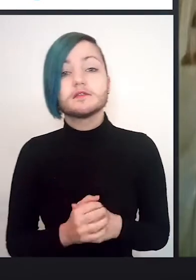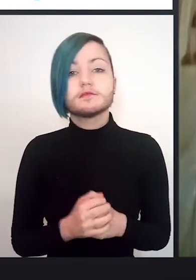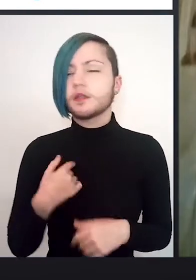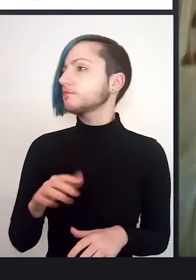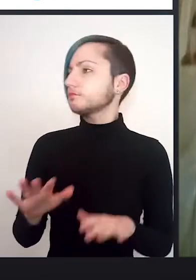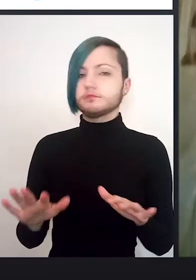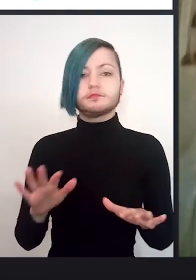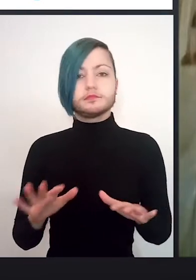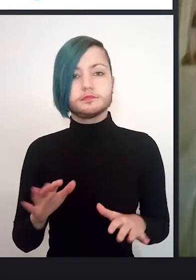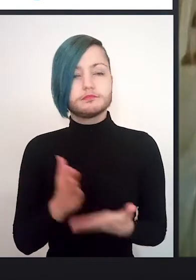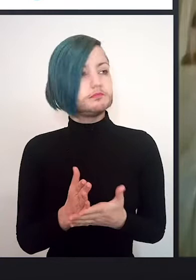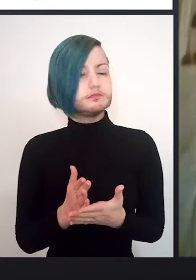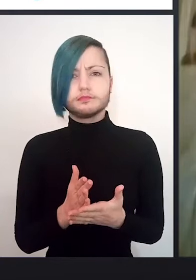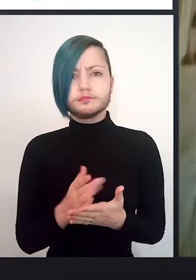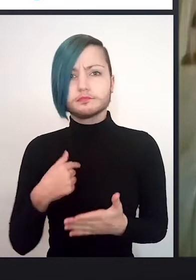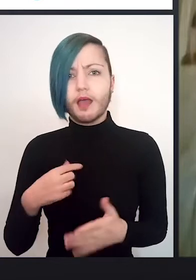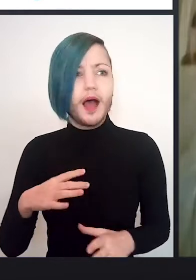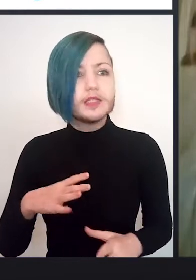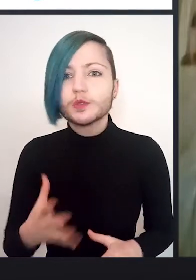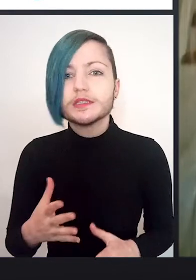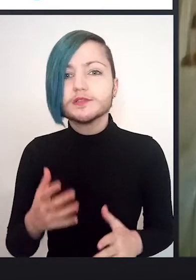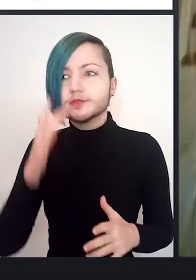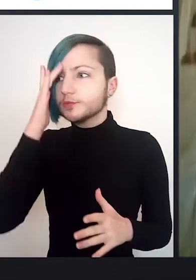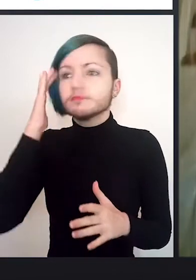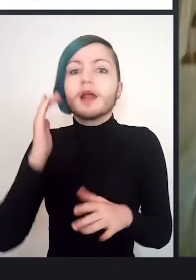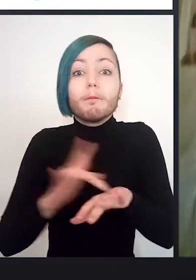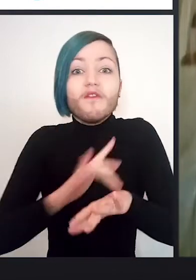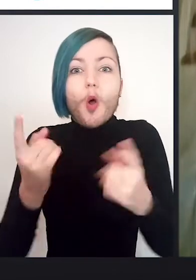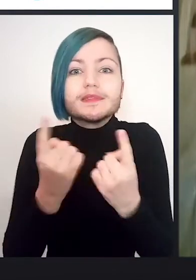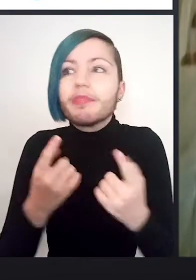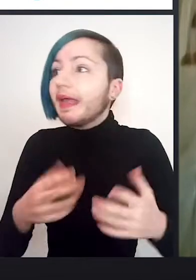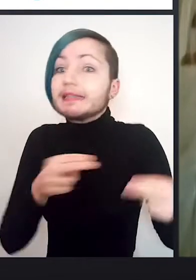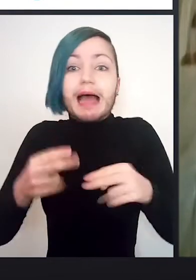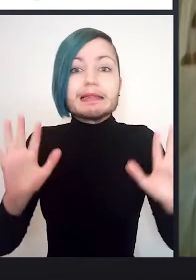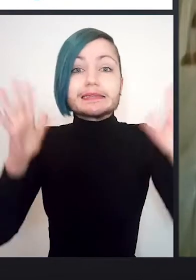I thought, really? Don't I have to jump through some hoops now, or you know, do a little dance or something?